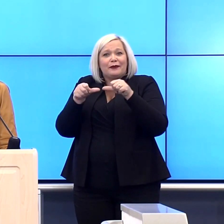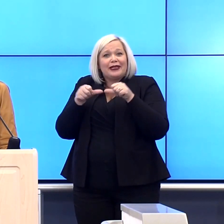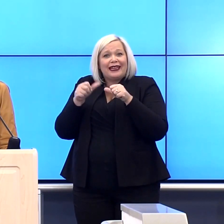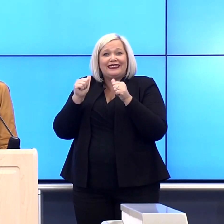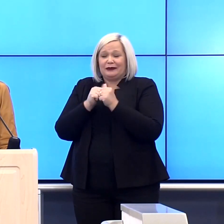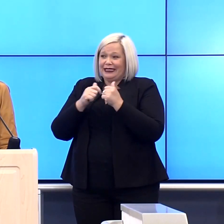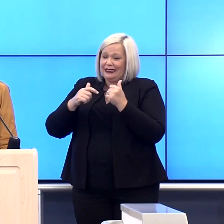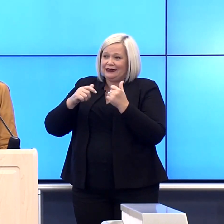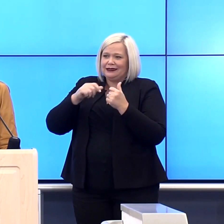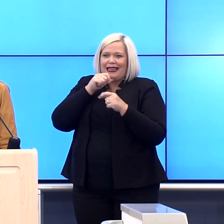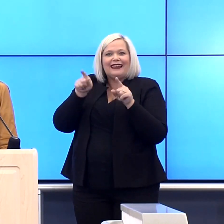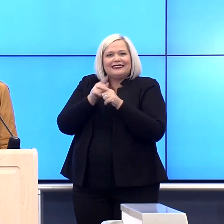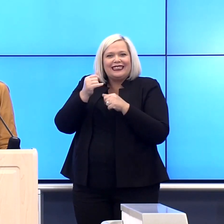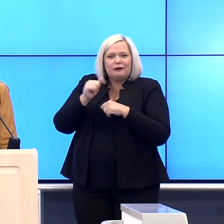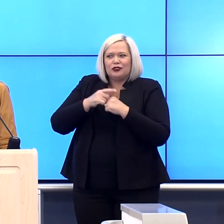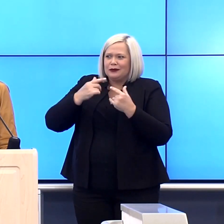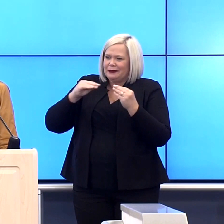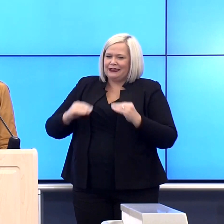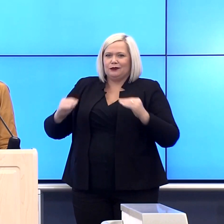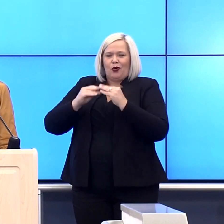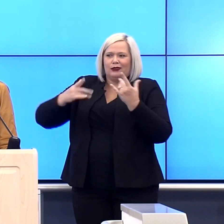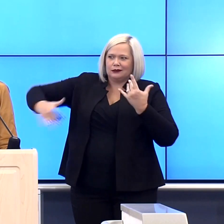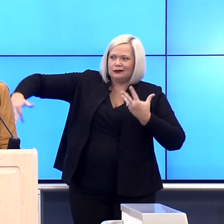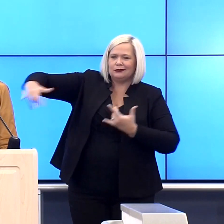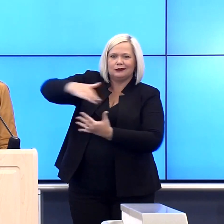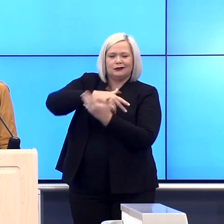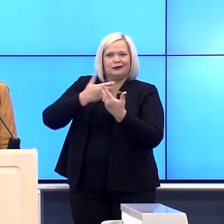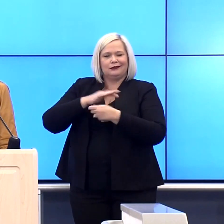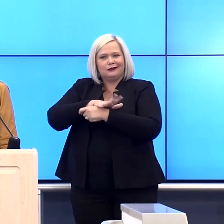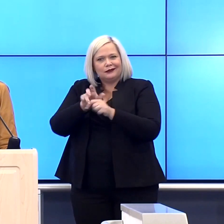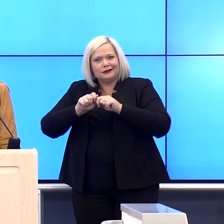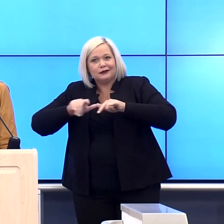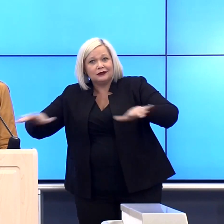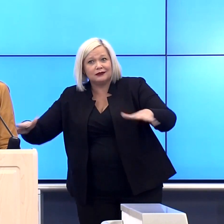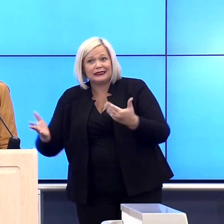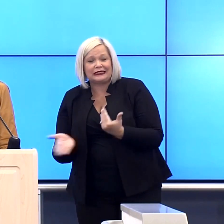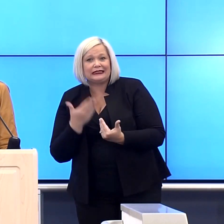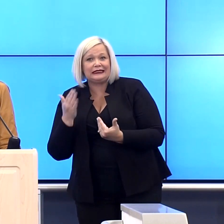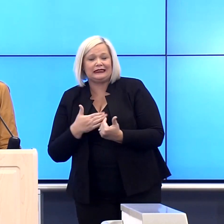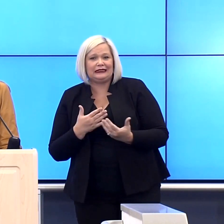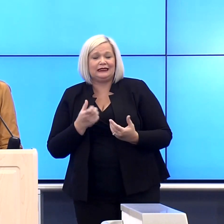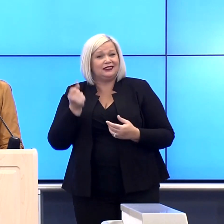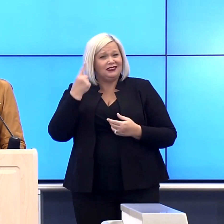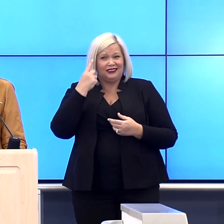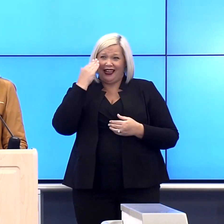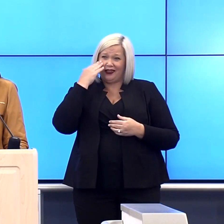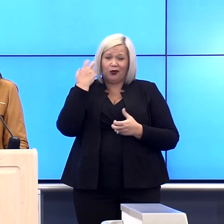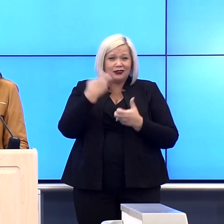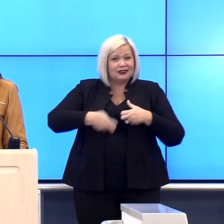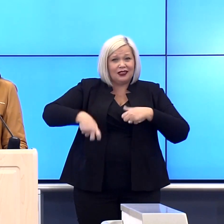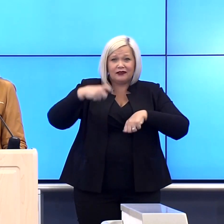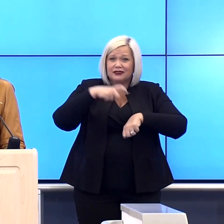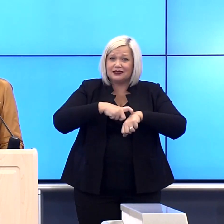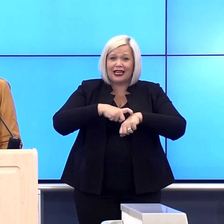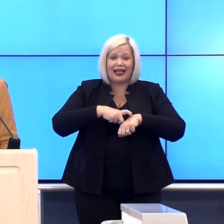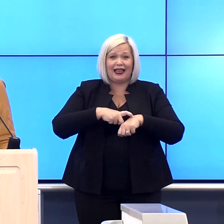MORE DANGEROUS ACTIVITY WITH THIS MUCH COVID PRESENT ALL THIS MUCH COVID PRESENT ALL ACROSS THE STATE. ACROSS THE STATE. SO, I KNOW THAT THIS IS A SO, I KNOW THAT THIS IS A DIFFICULT TIME. DIFFICULT TIME. I DON’T EVER WANT PEOPLE TO